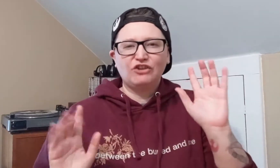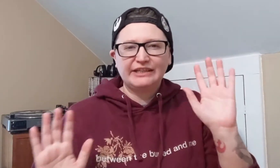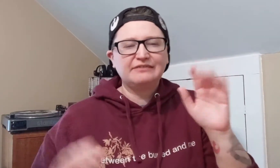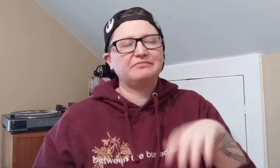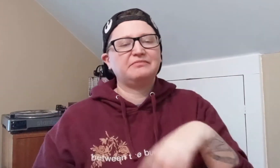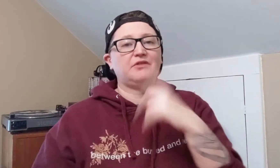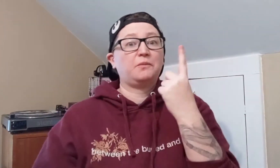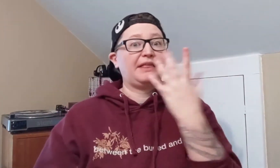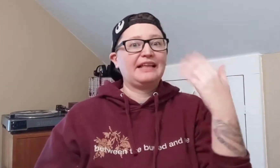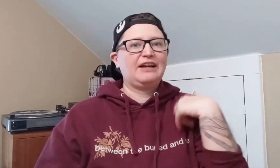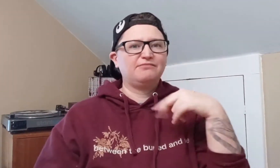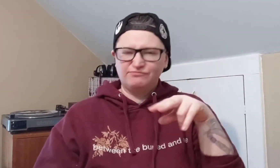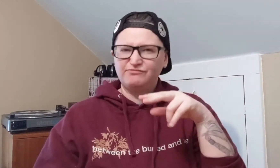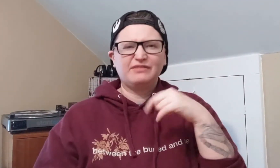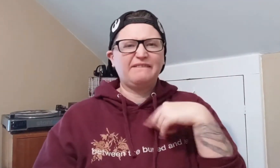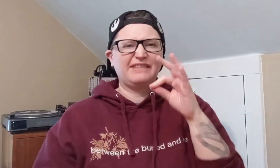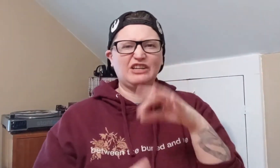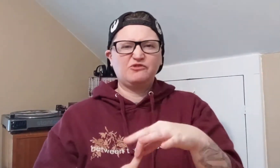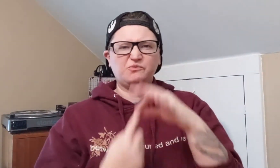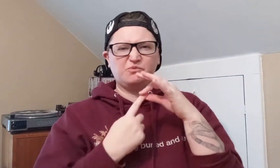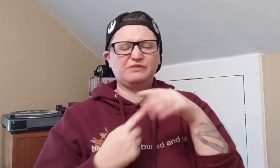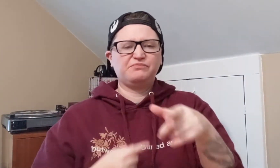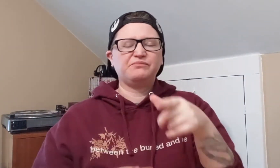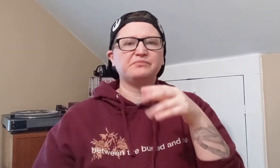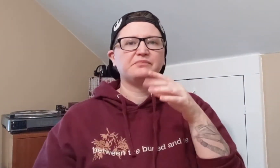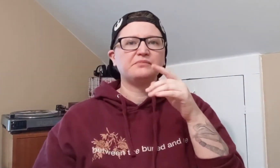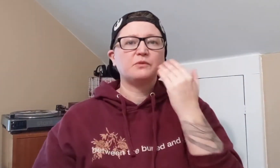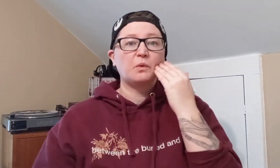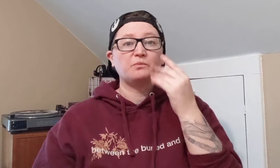really cool because it's something a little bit different and one thing that I found really unique